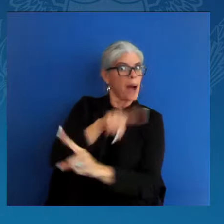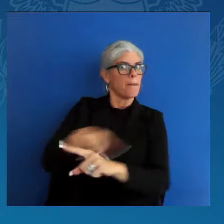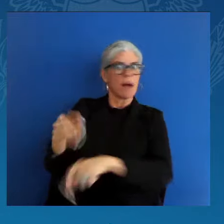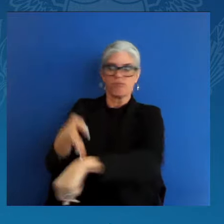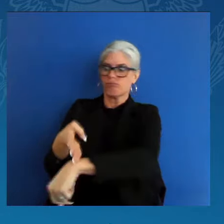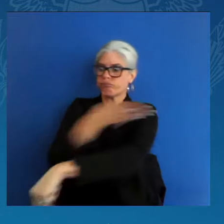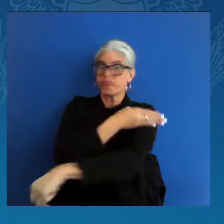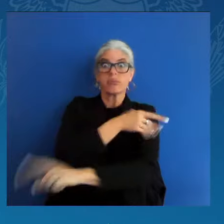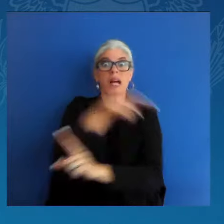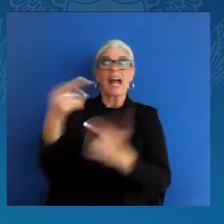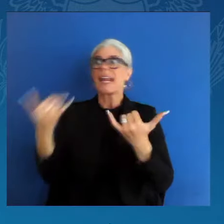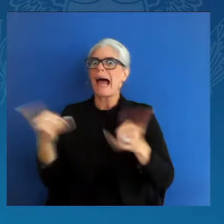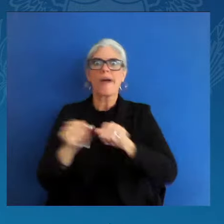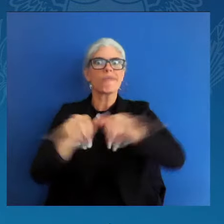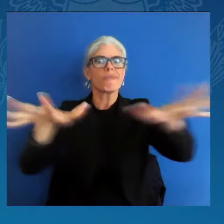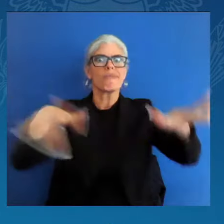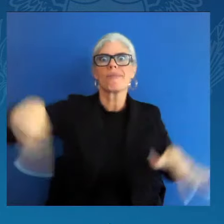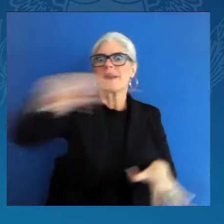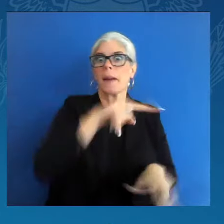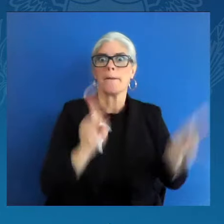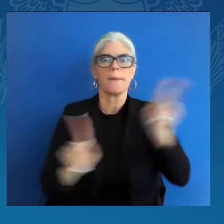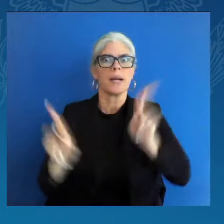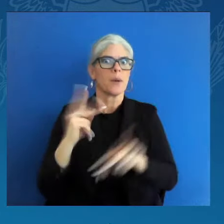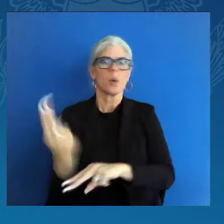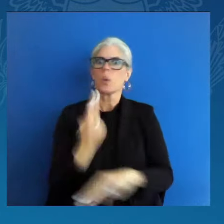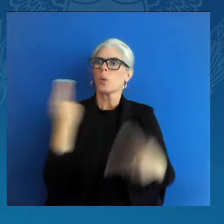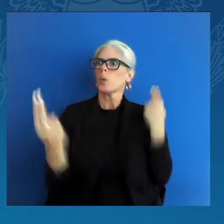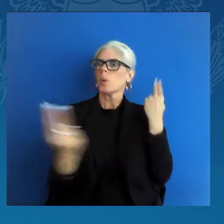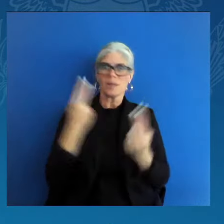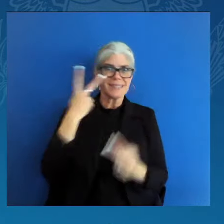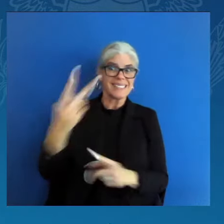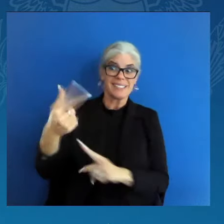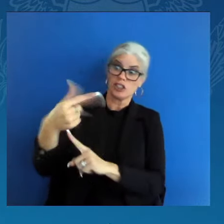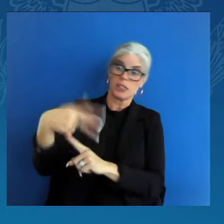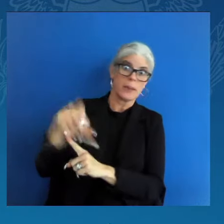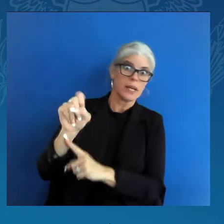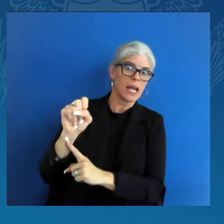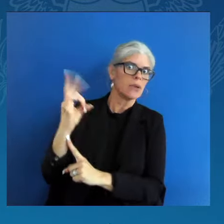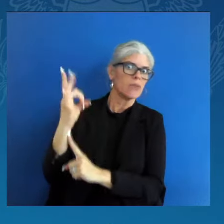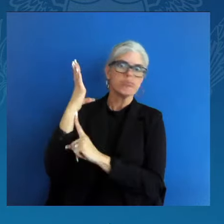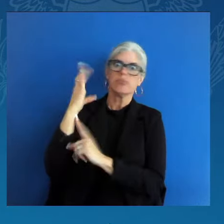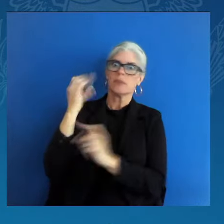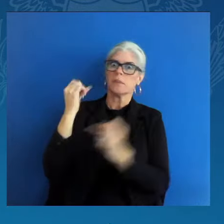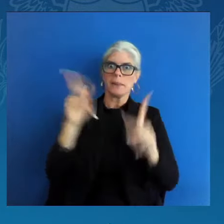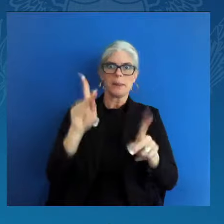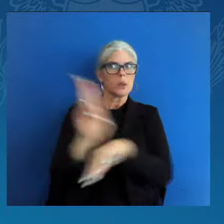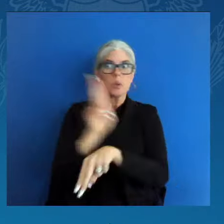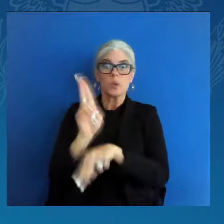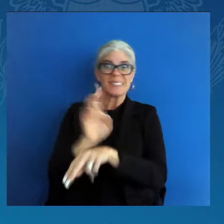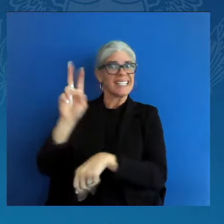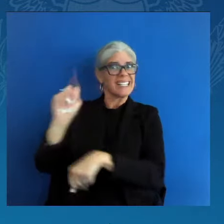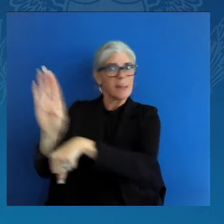throughout numerous sectors beyond defense, significantly enhancing capabilities in agriculture,